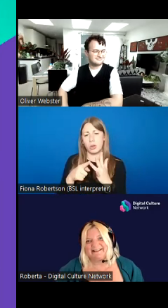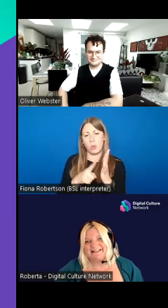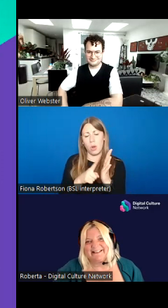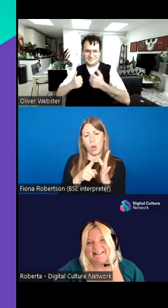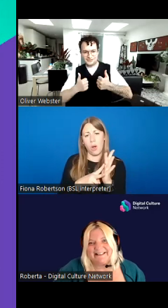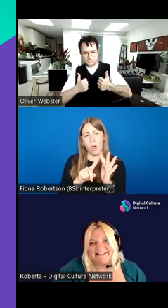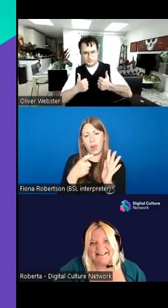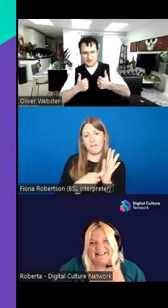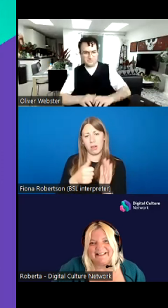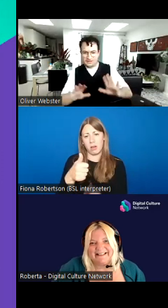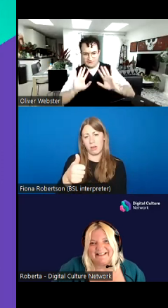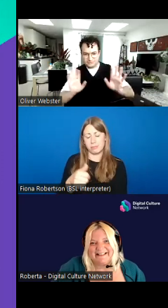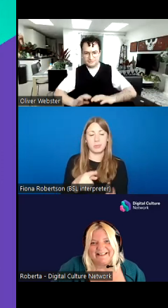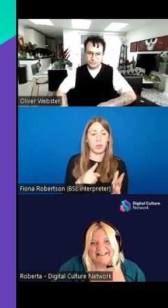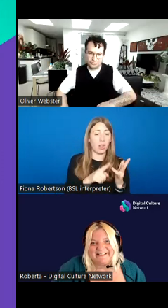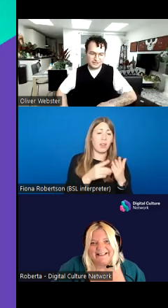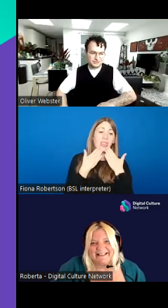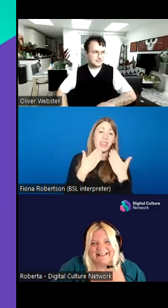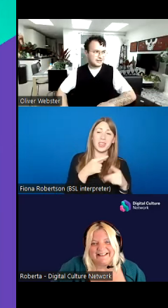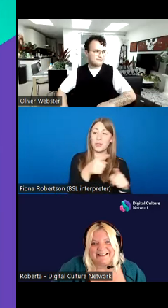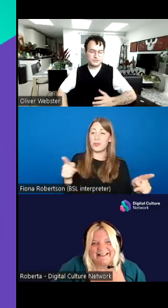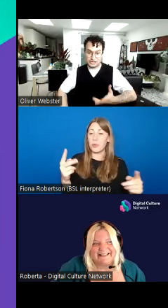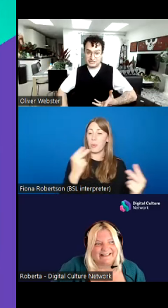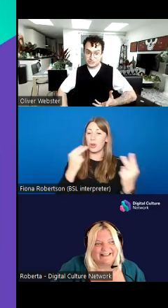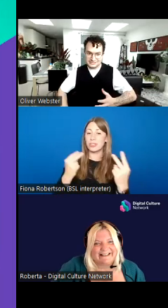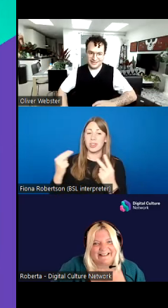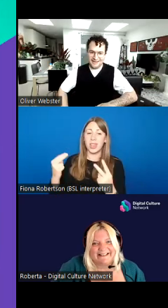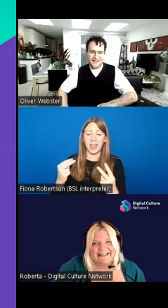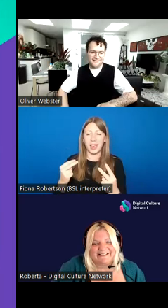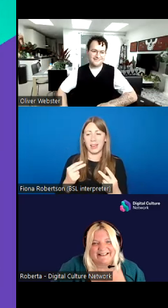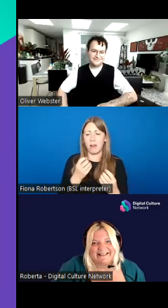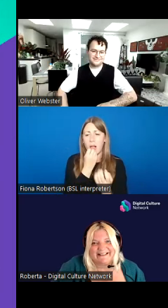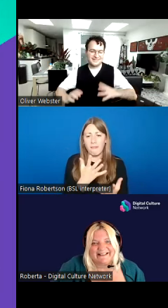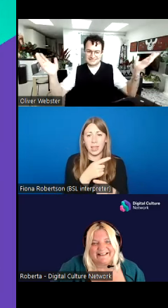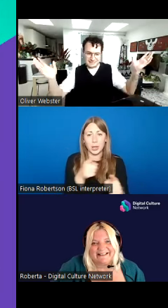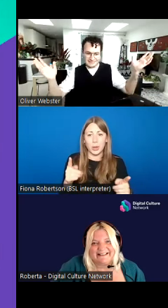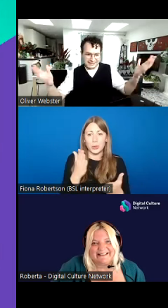Thank you so much for having me. Thank you, everyone, for joining. It's great to have so much interest in subtitling.